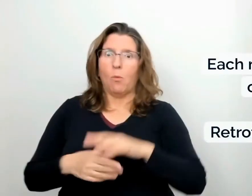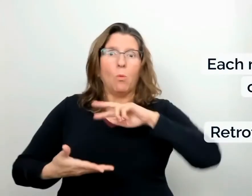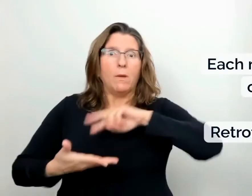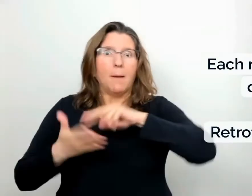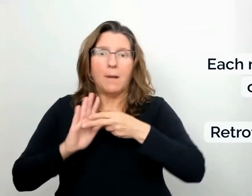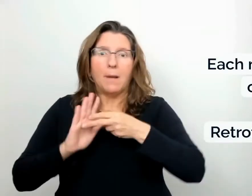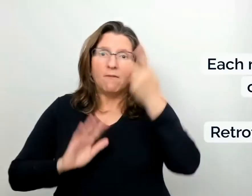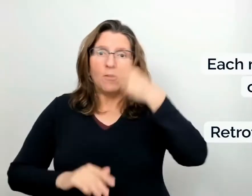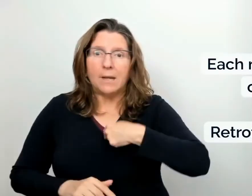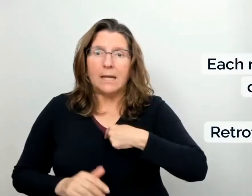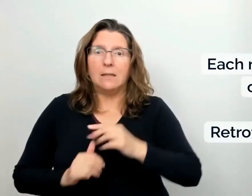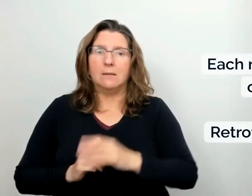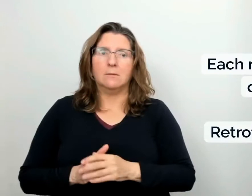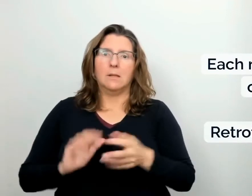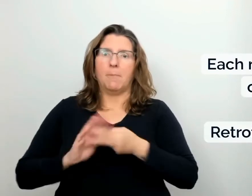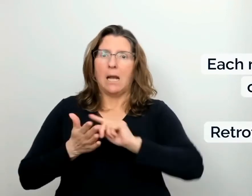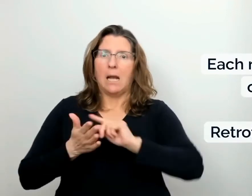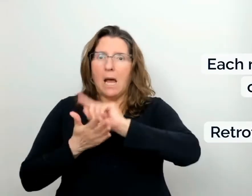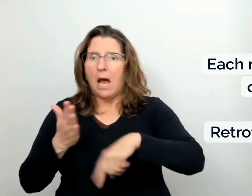But what does that mean for me?